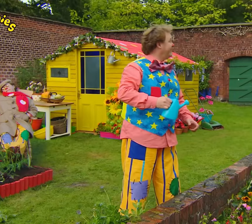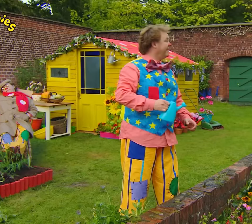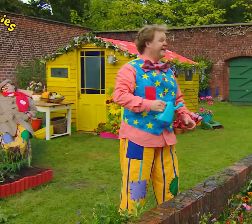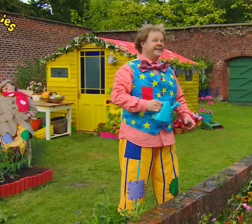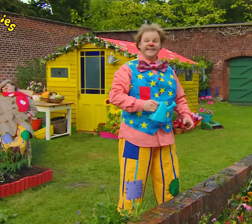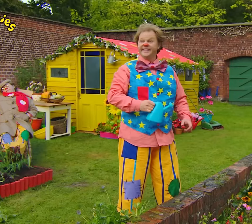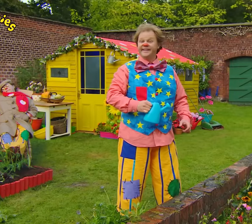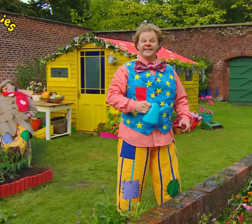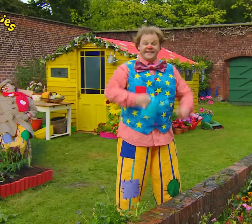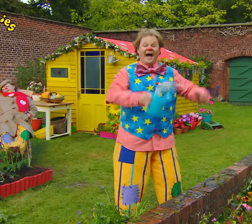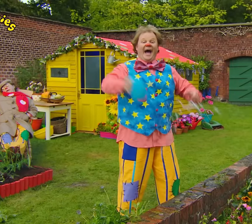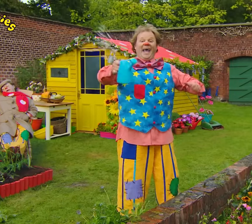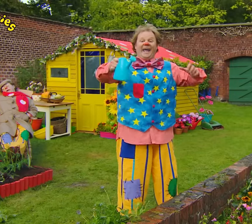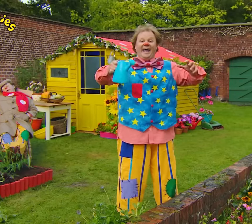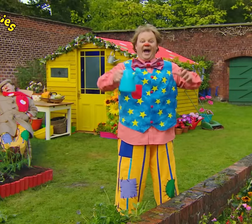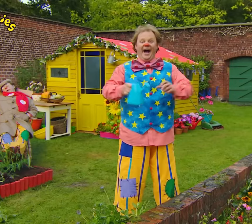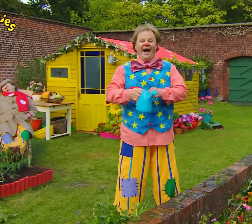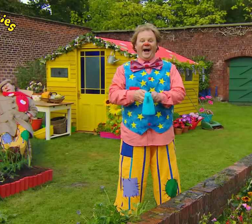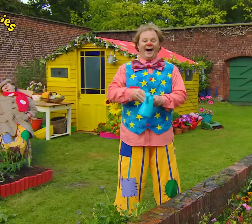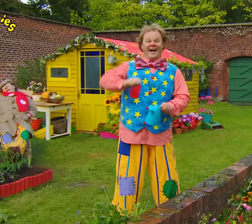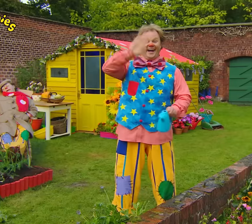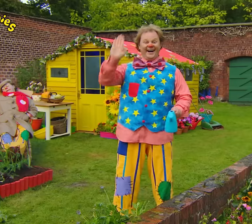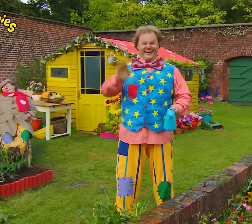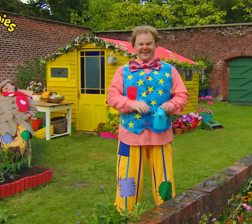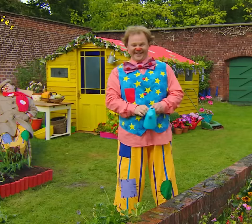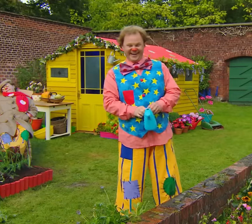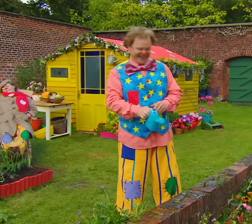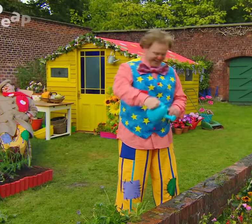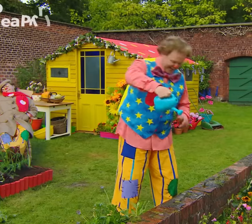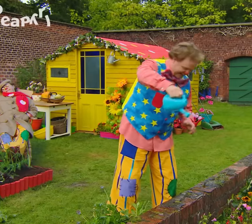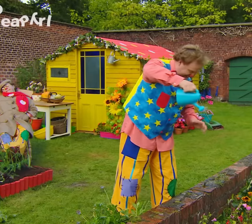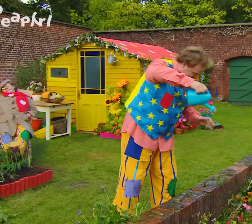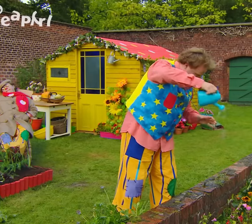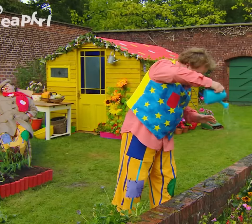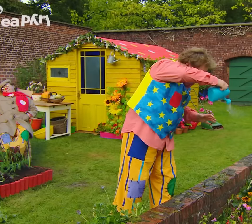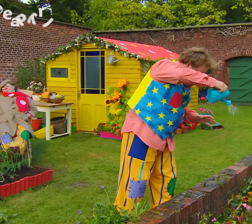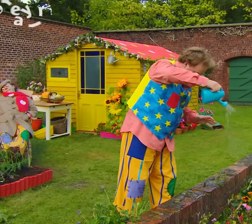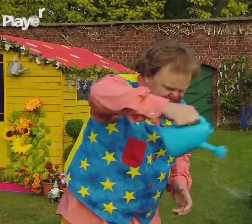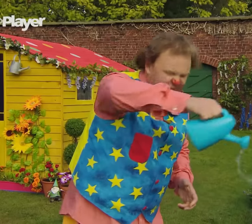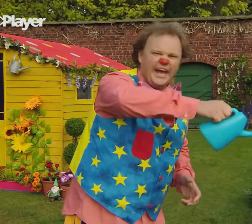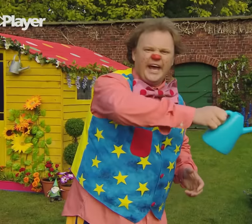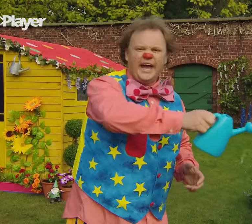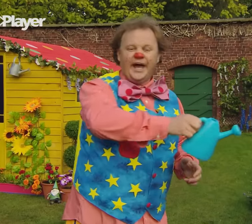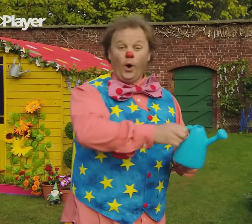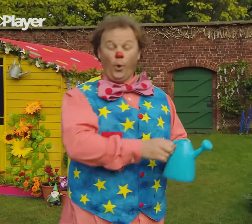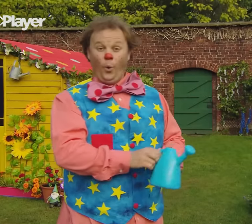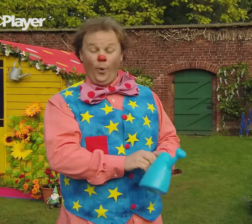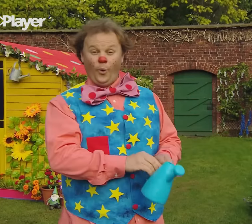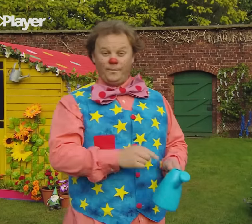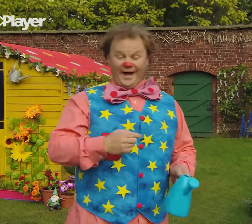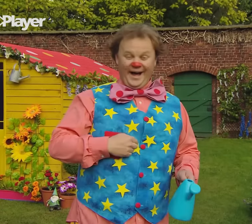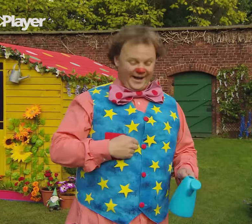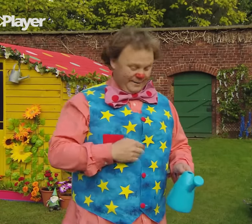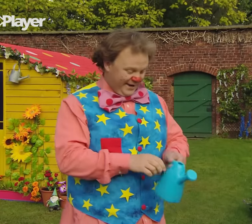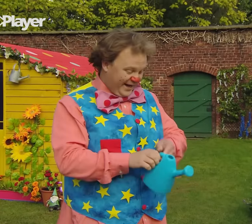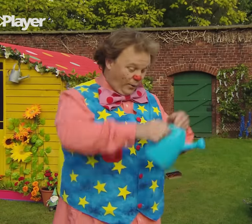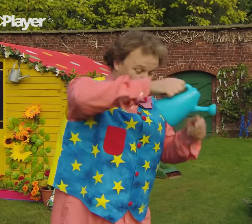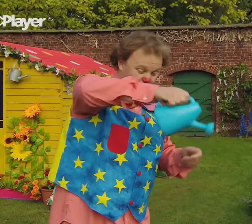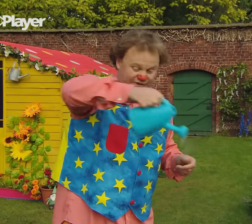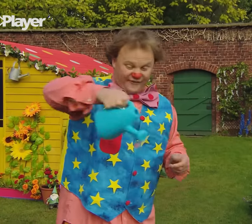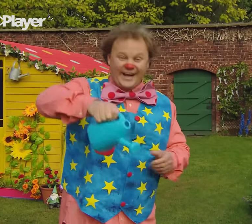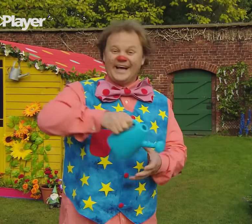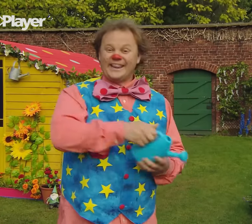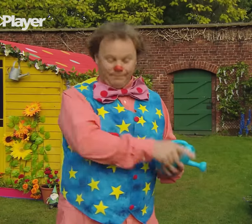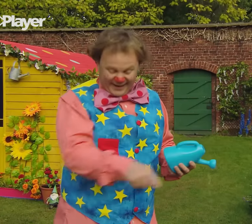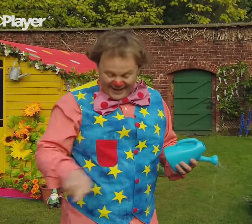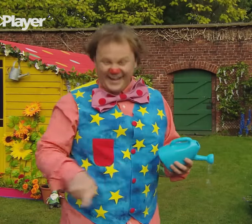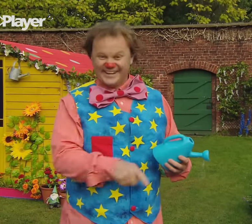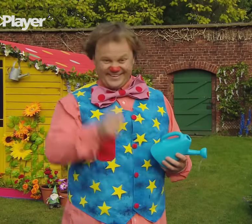hello mr tumble hi oh hello what are you doing today mr tumble oh i'm watering the plants